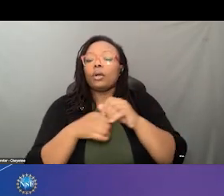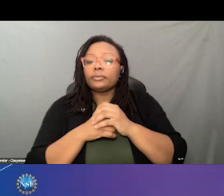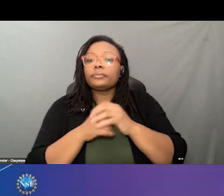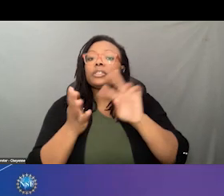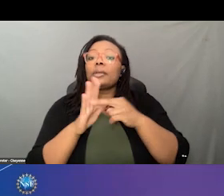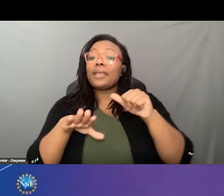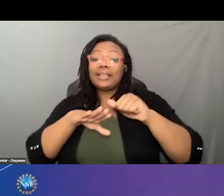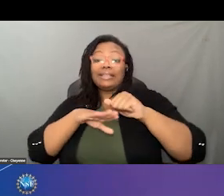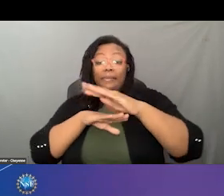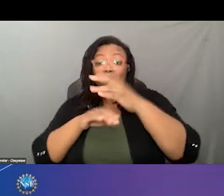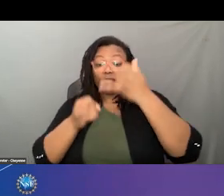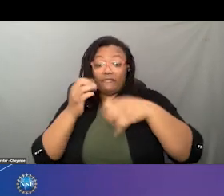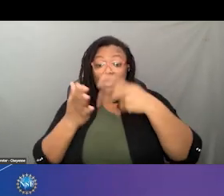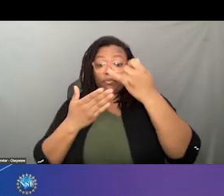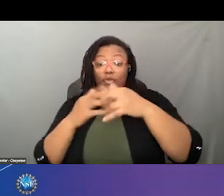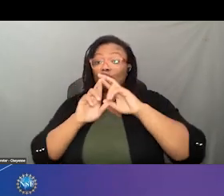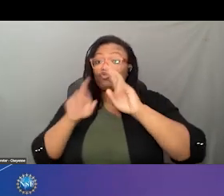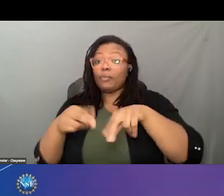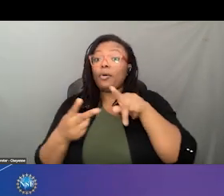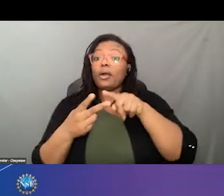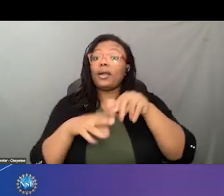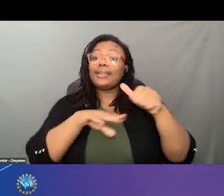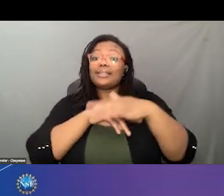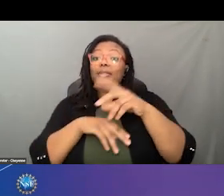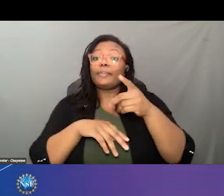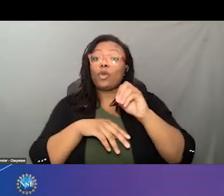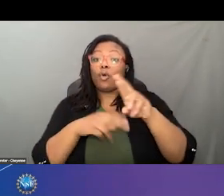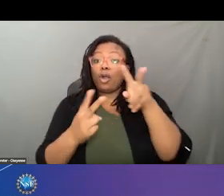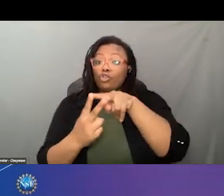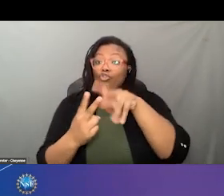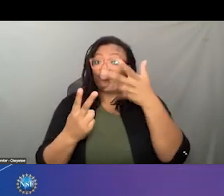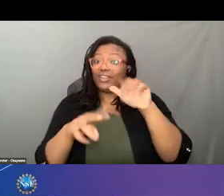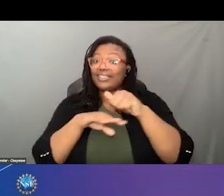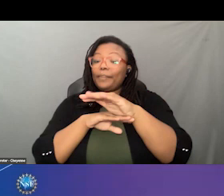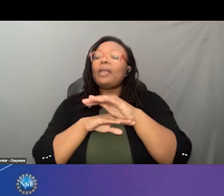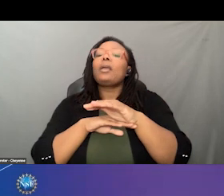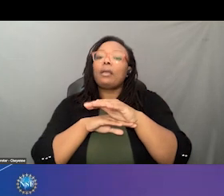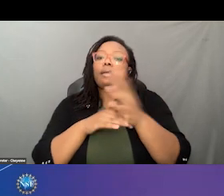So the submission of the Final Project Report and the submission of the POR, again,